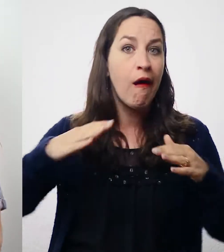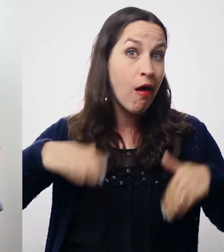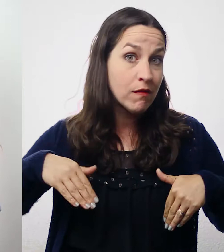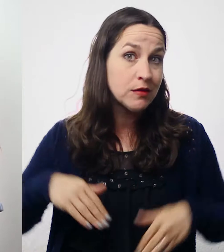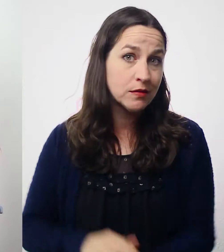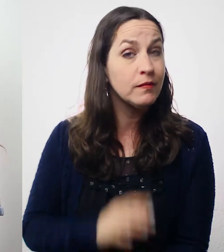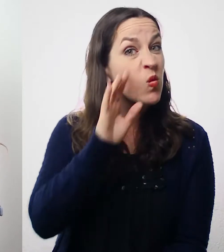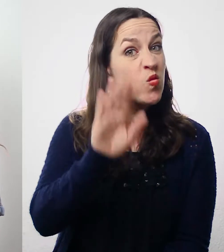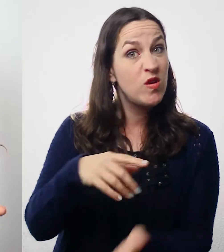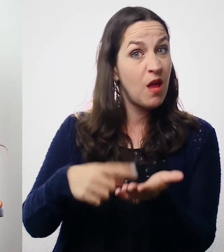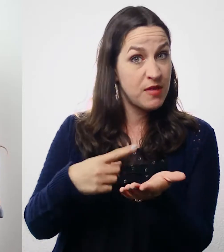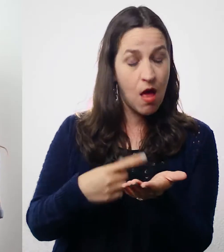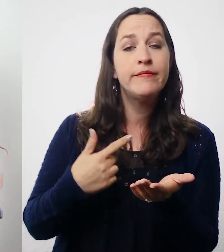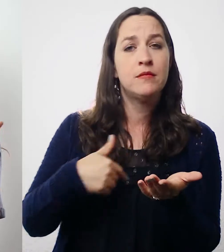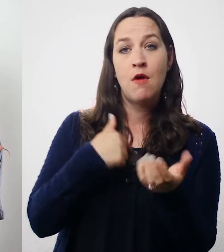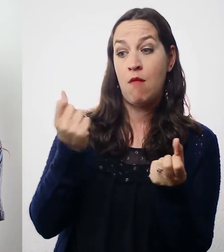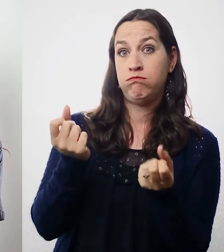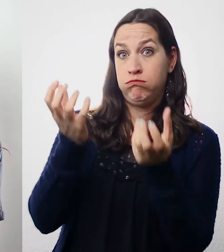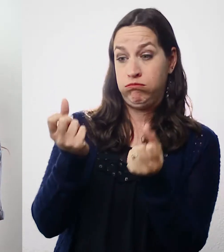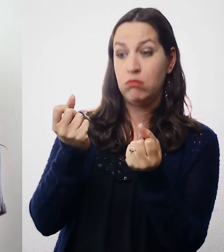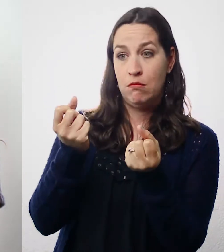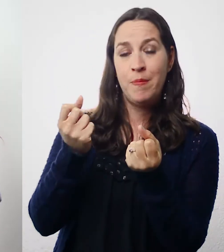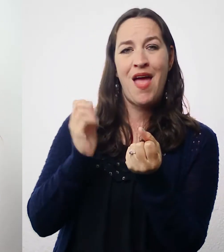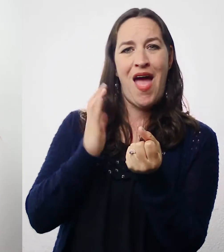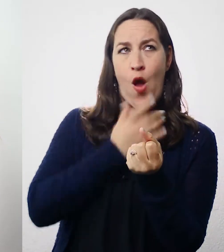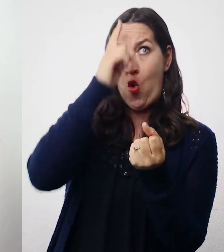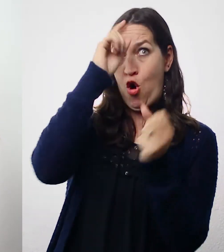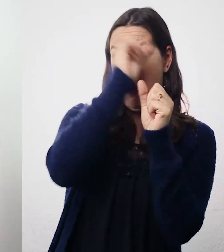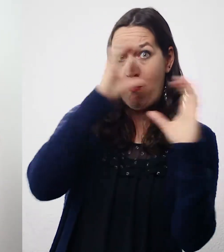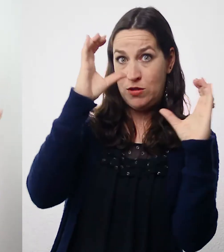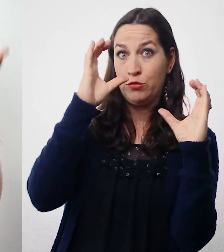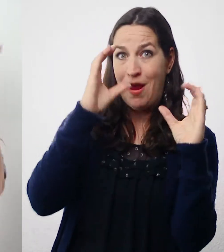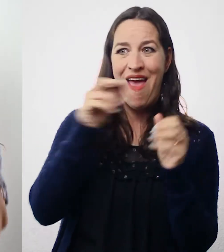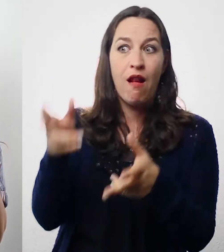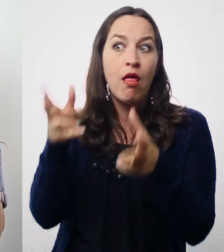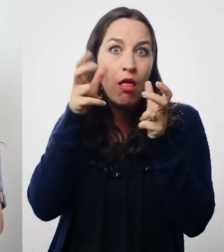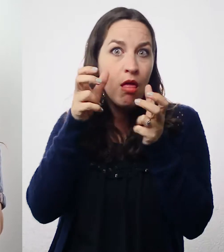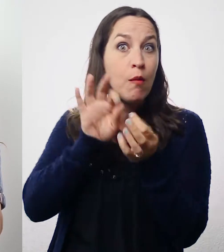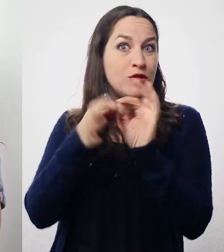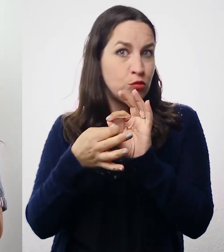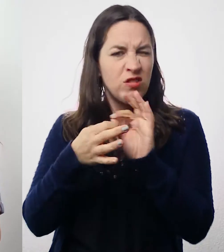language. Sometimes when we are producing the language, we perceive the language in a way, and our brain interprets it in a different way.